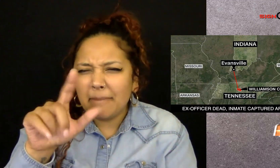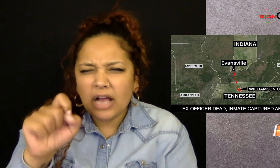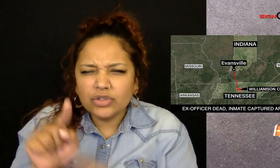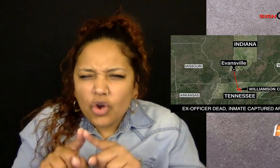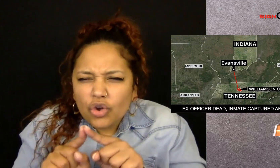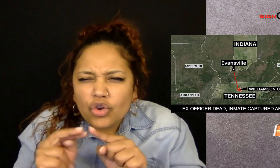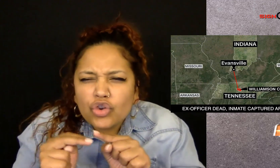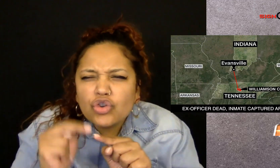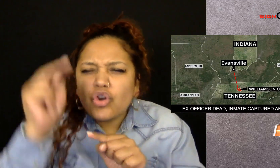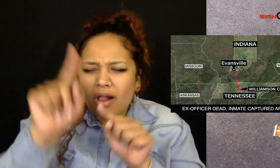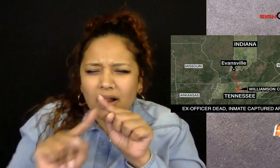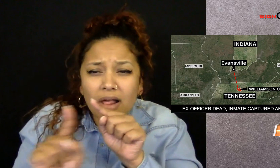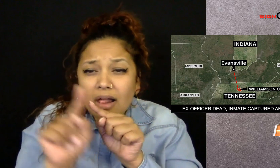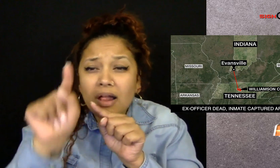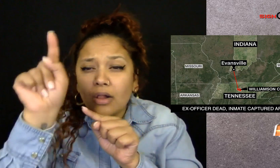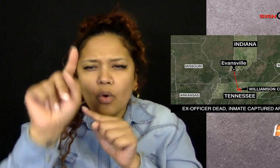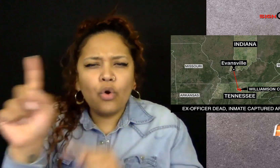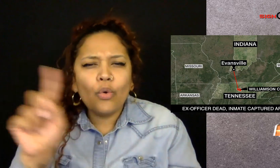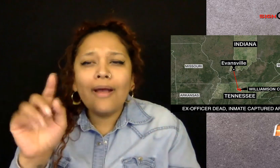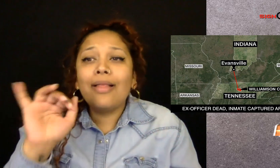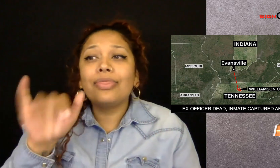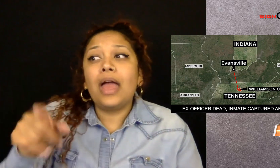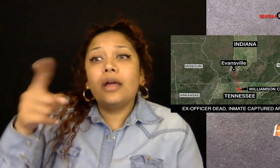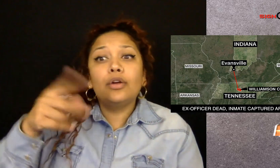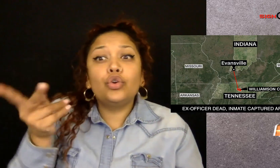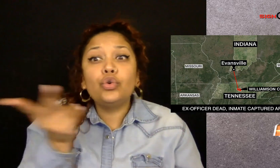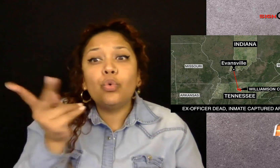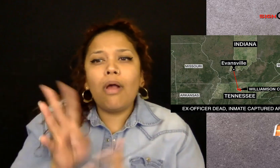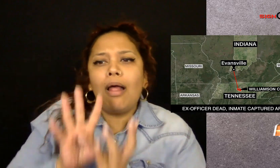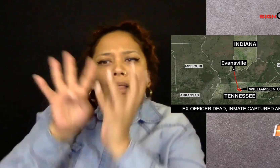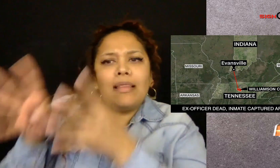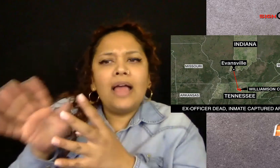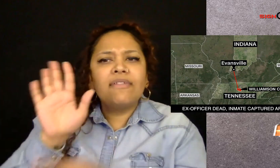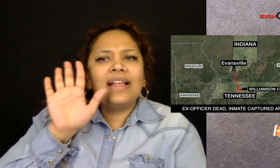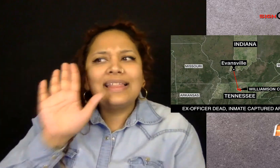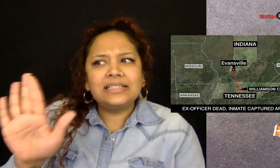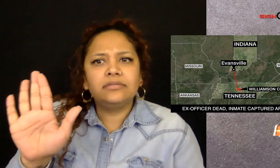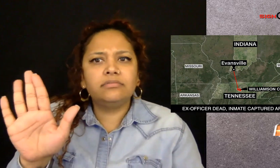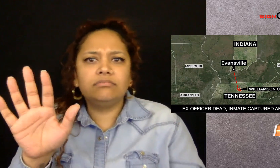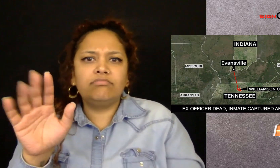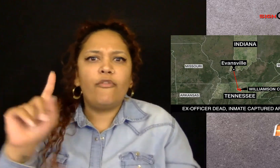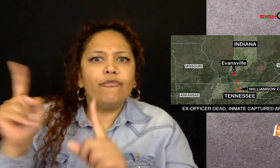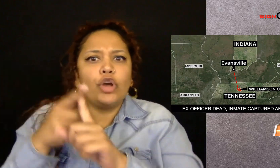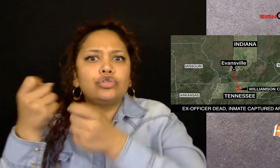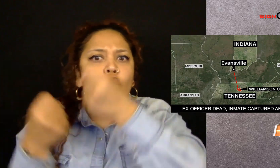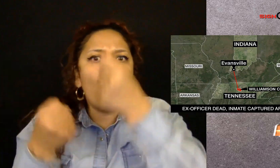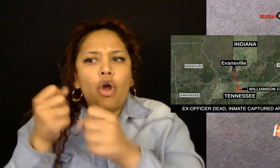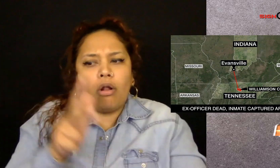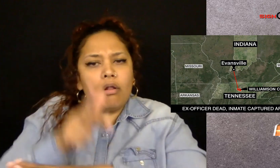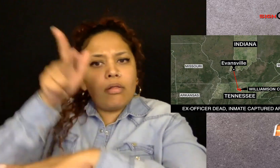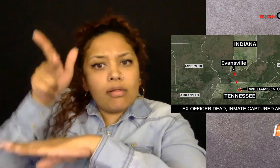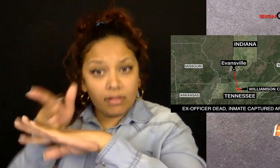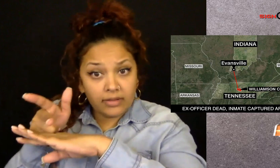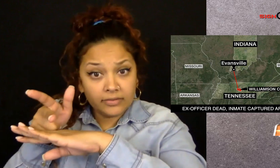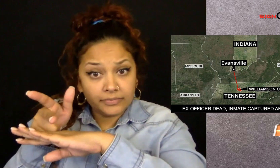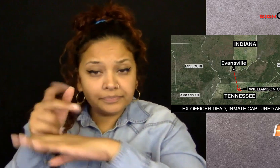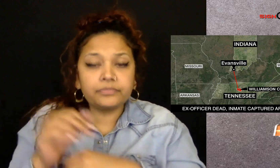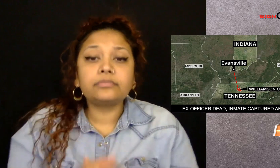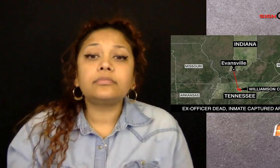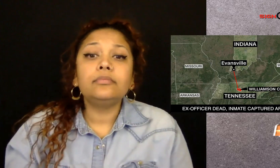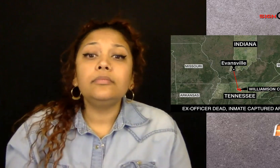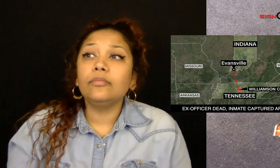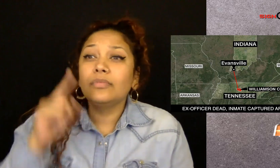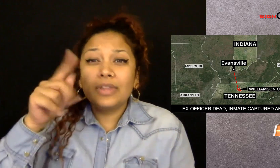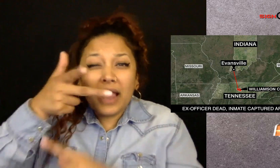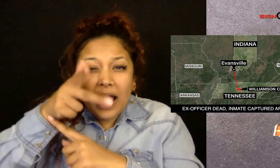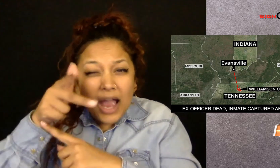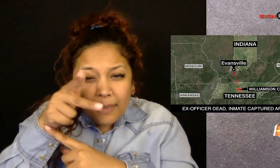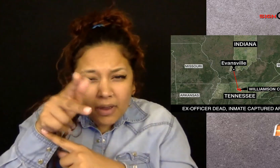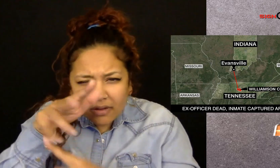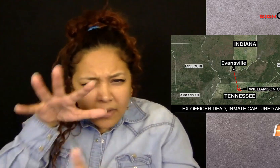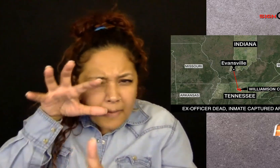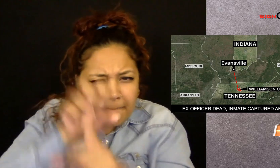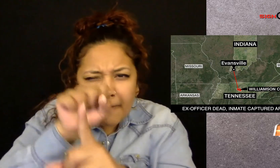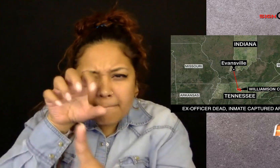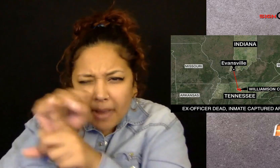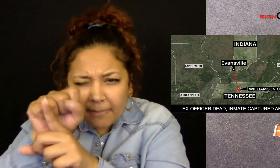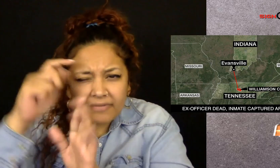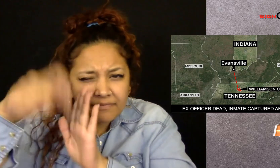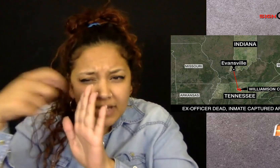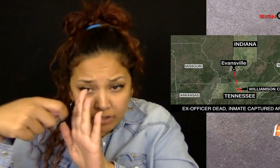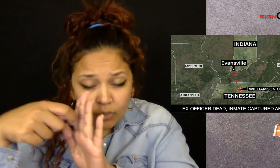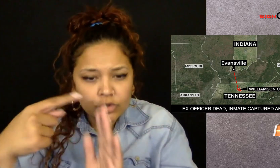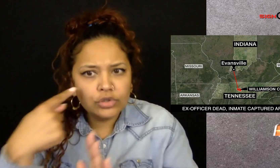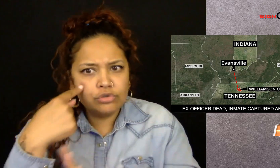Evansville is about 175 miles north of where the pair abandoned their previous car surveillance